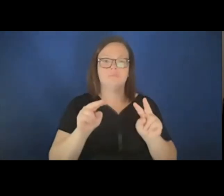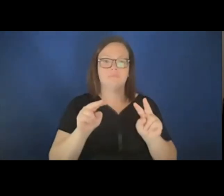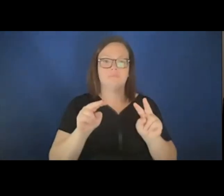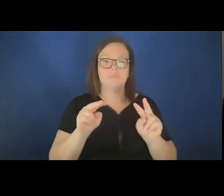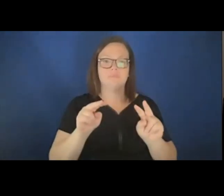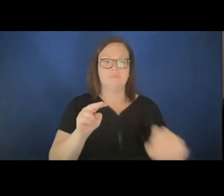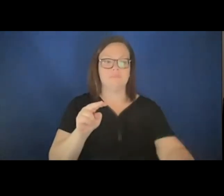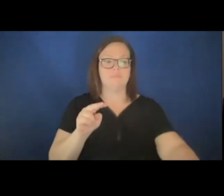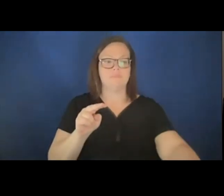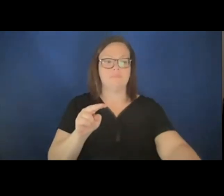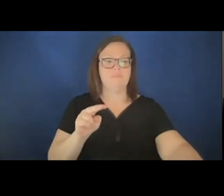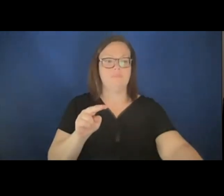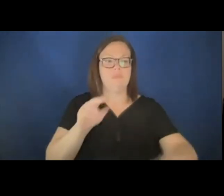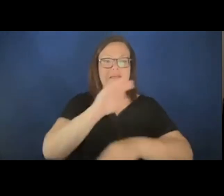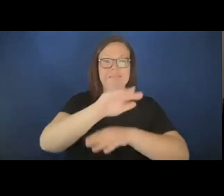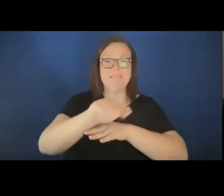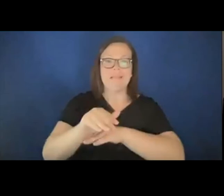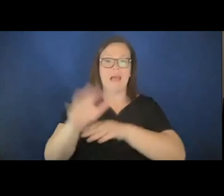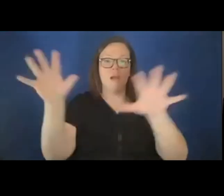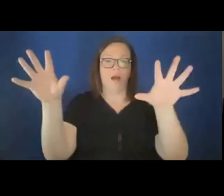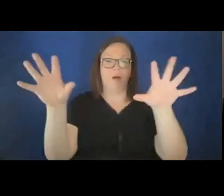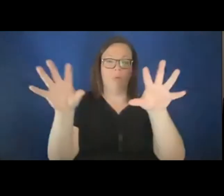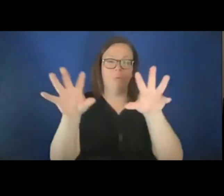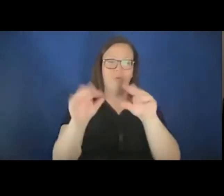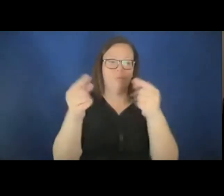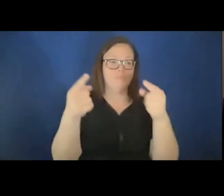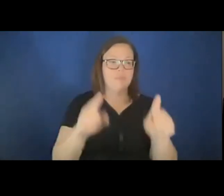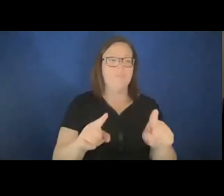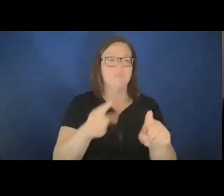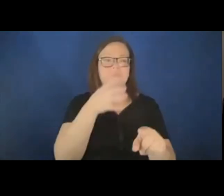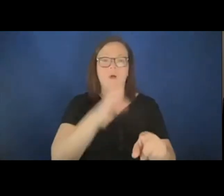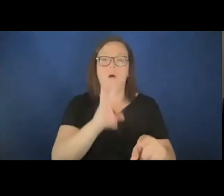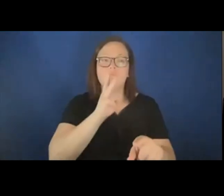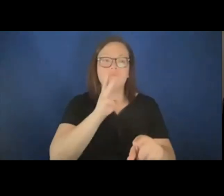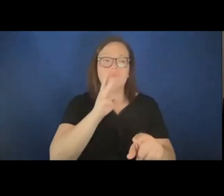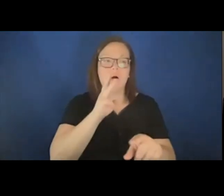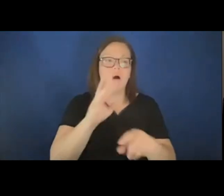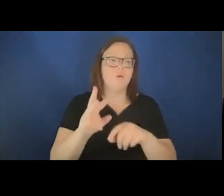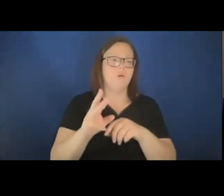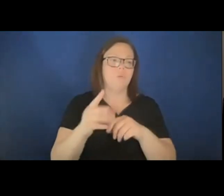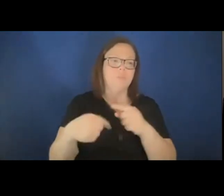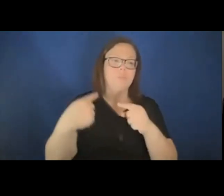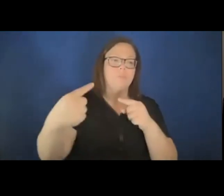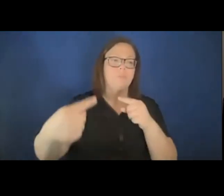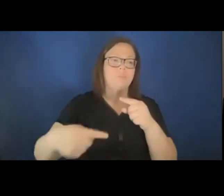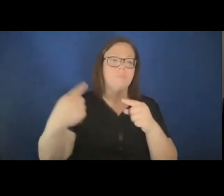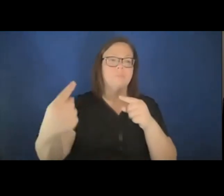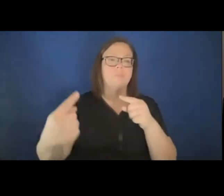Nighttime charges forth, the hot water clocks farther than needed. Tenderly, it pricks my